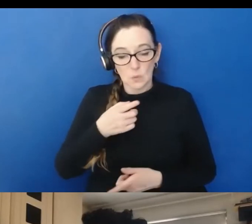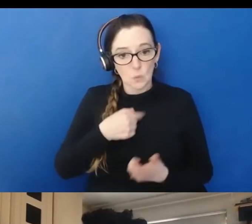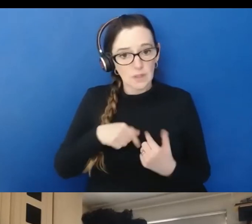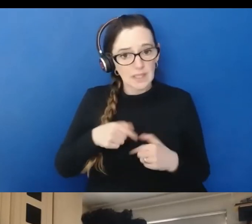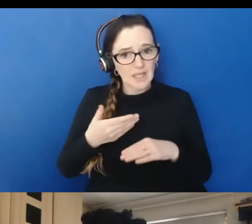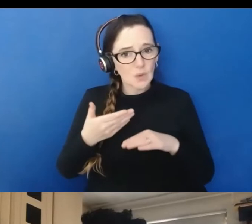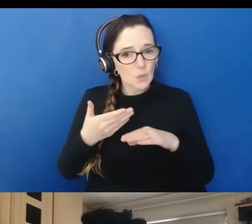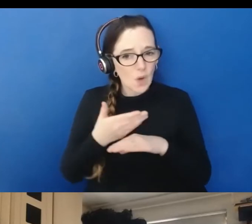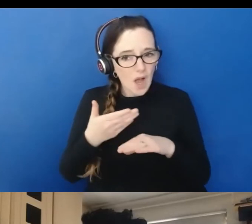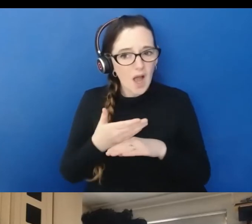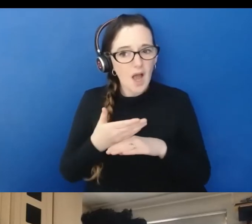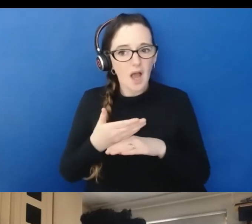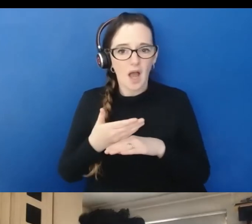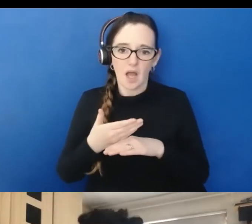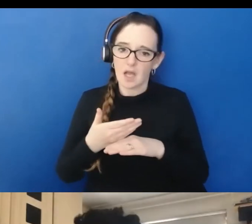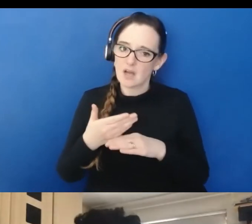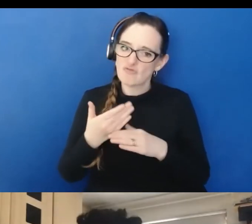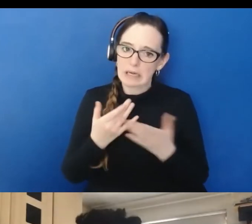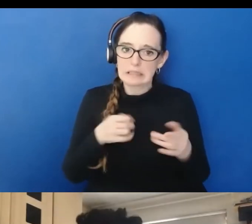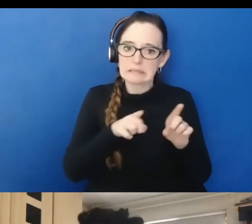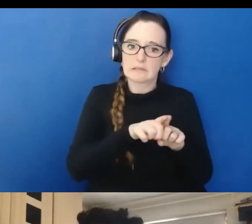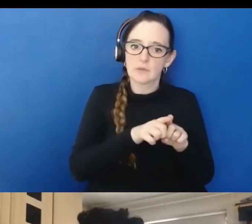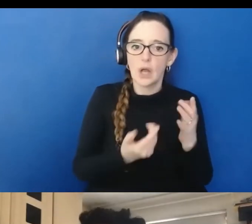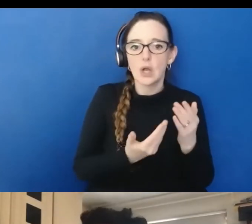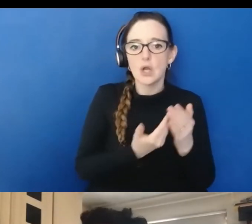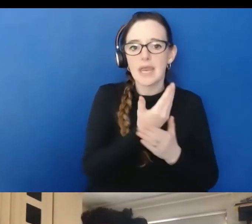like the neoliberal structures that we're trying to dismantle.